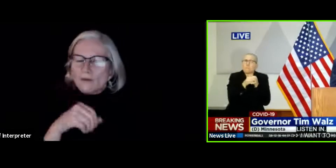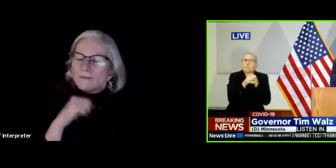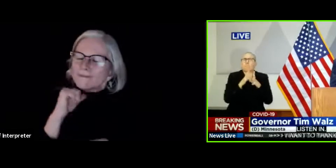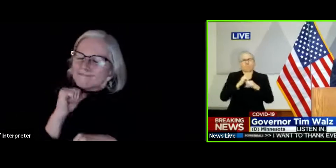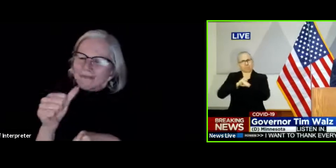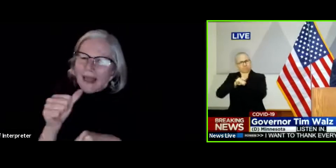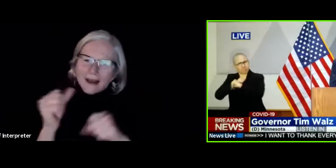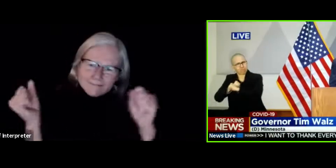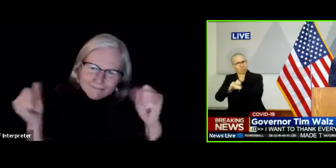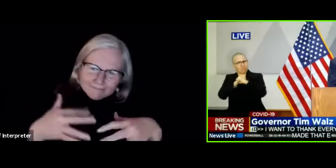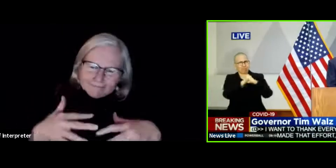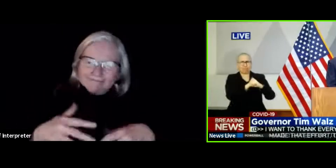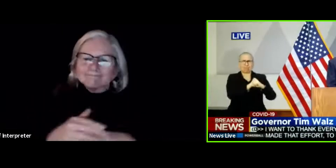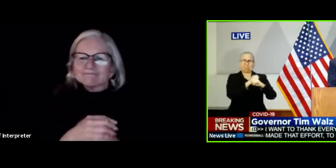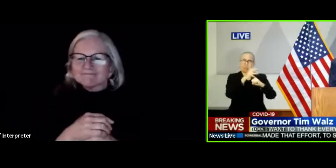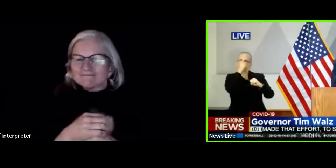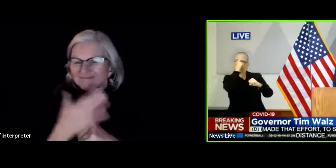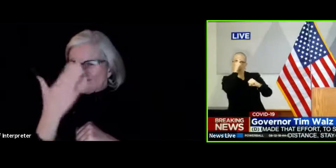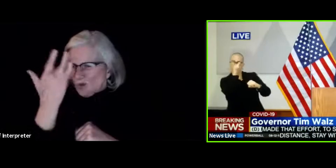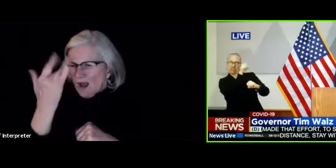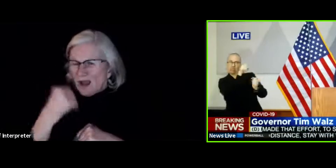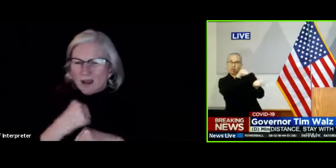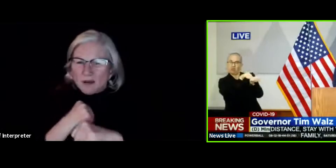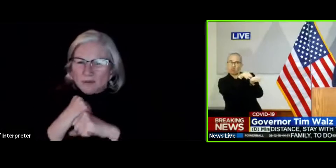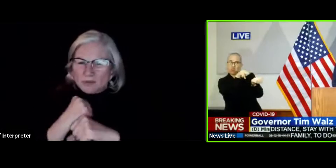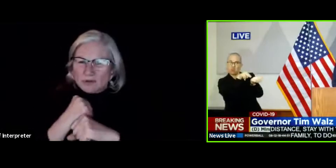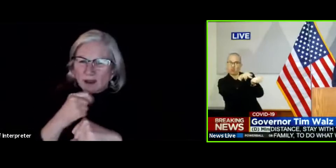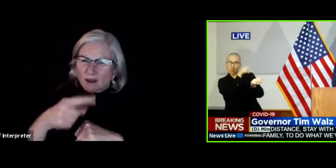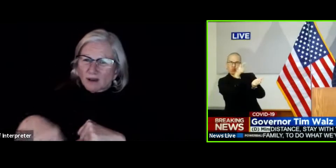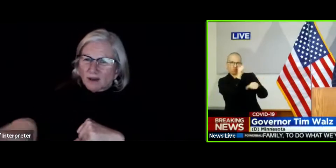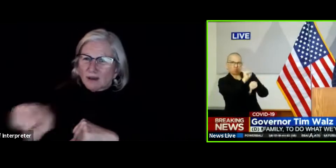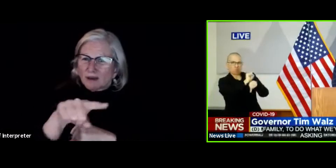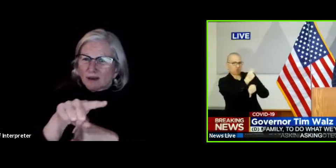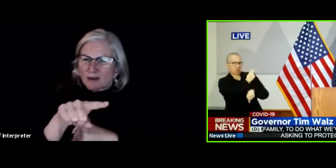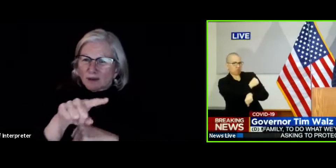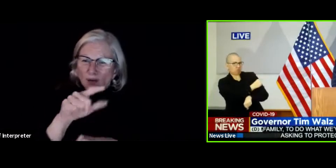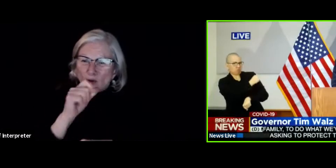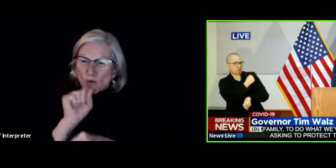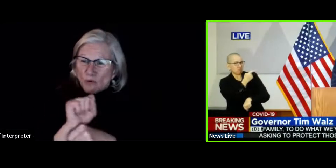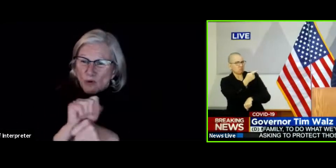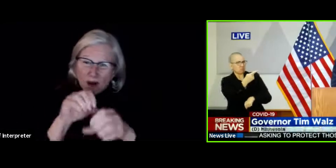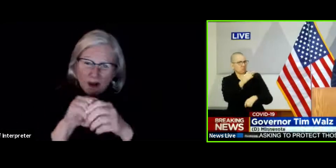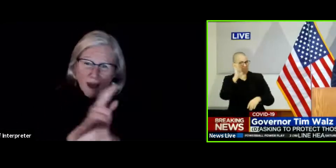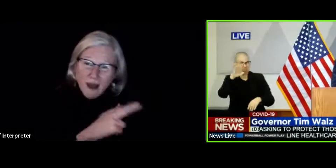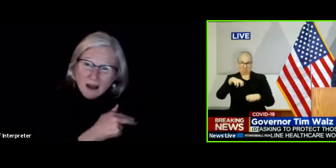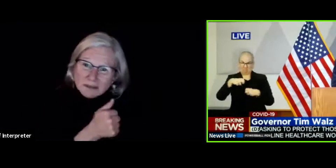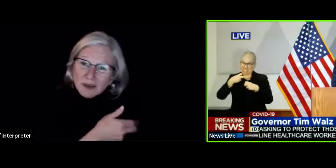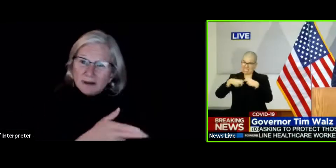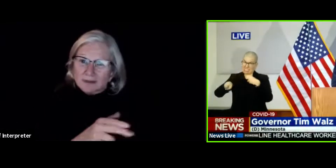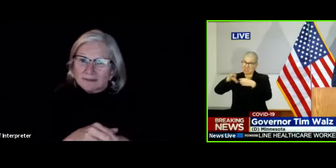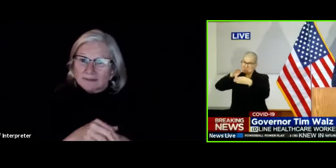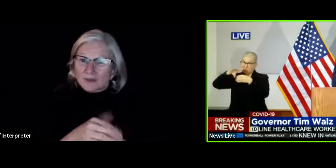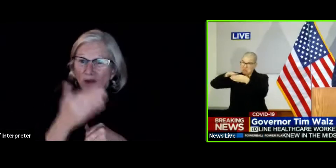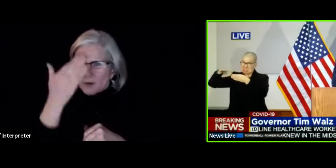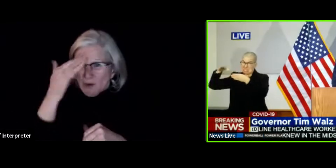CARE WORKERS AS WE KNEW IN THE MIDST OF THIS THAT IT WAS GOING TO BE A PRETTY TOUGH WEEKEND AND THE NUMBERS SEEMED TO SHOW THAT.